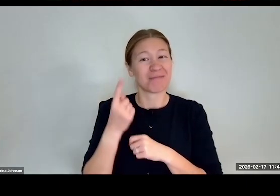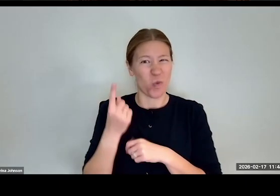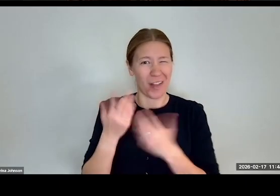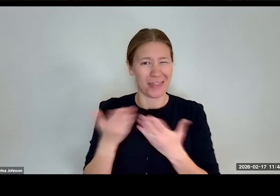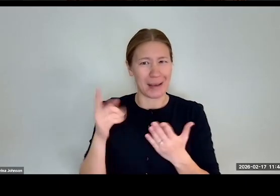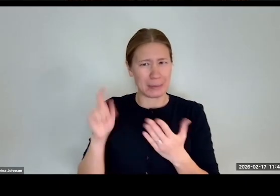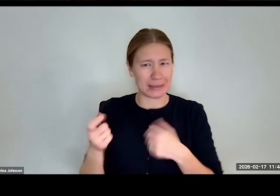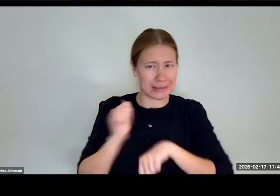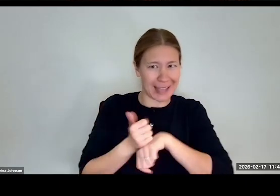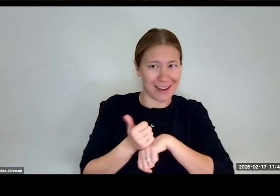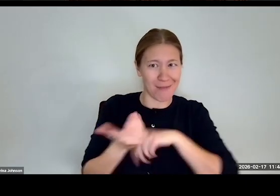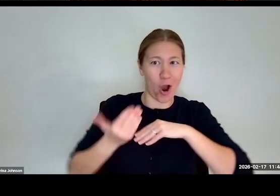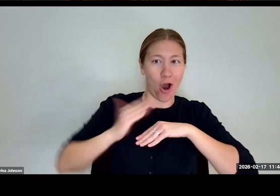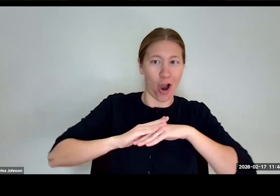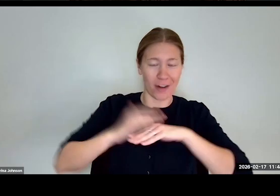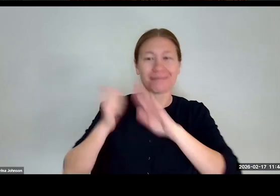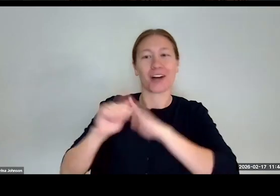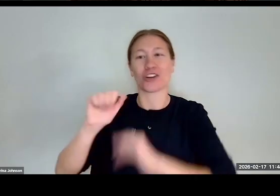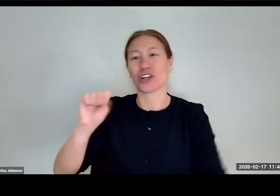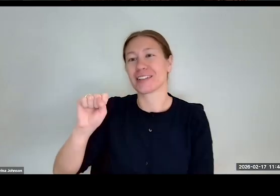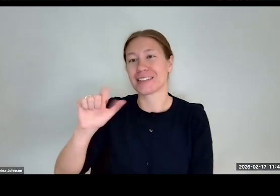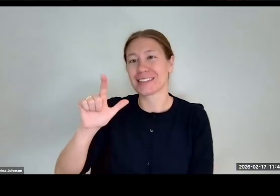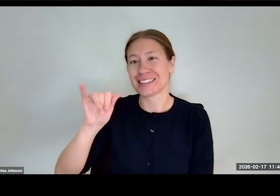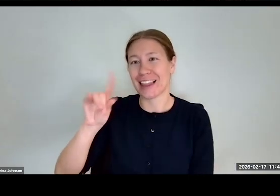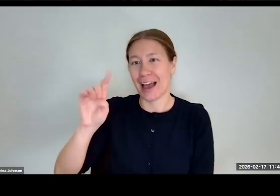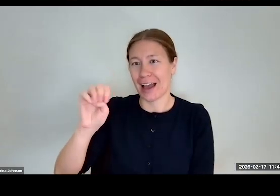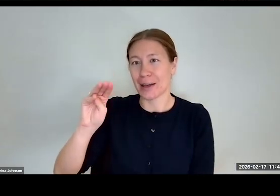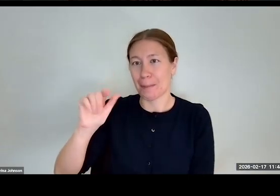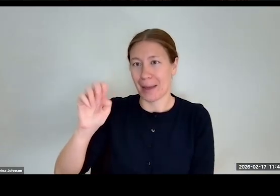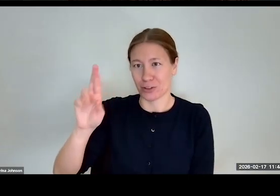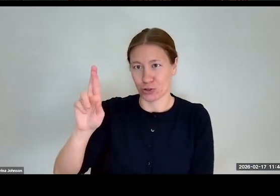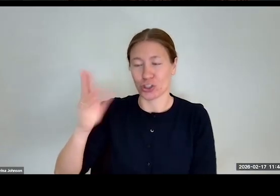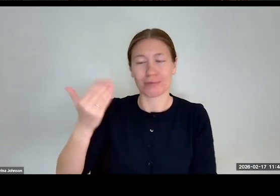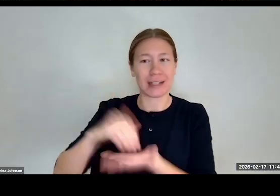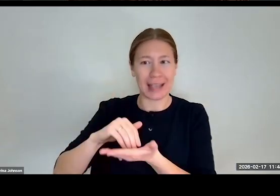and you're gonna find that through your slide master. So start in your slide master again, we are going to go